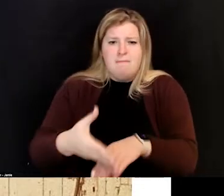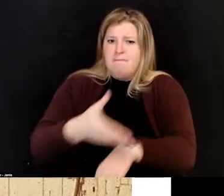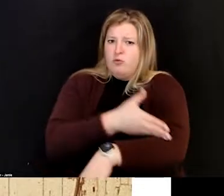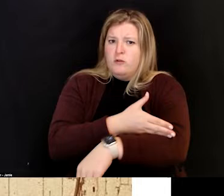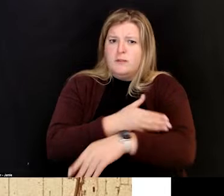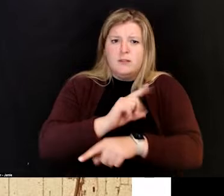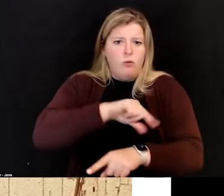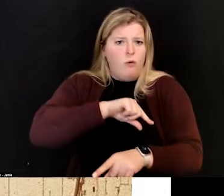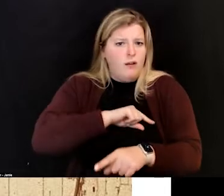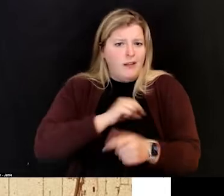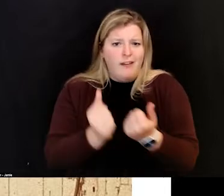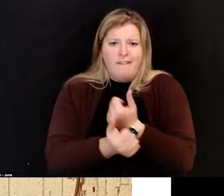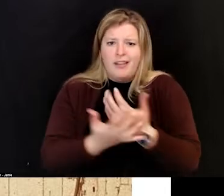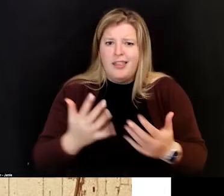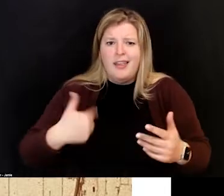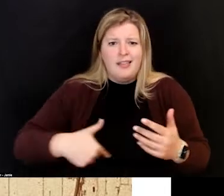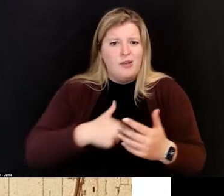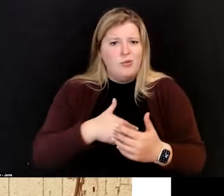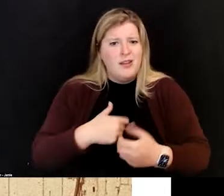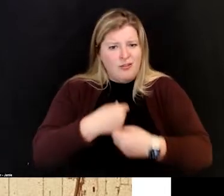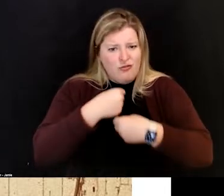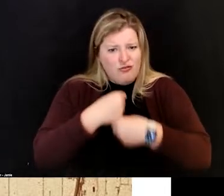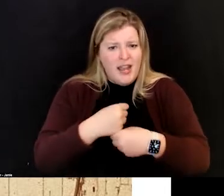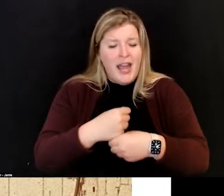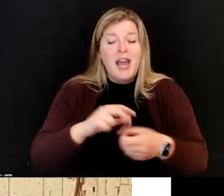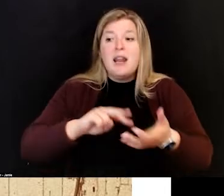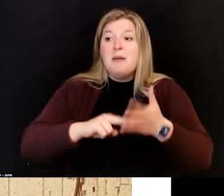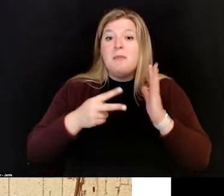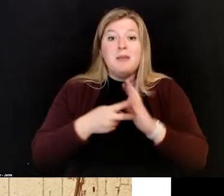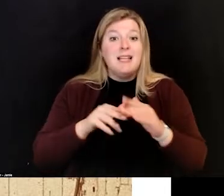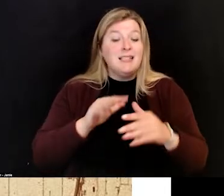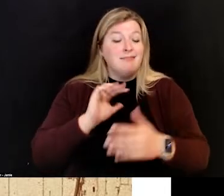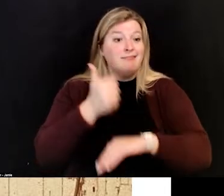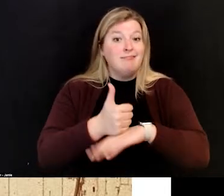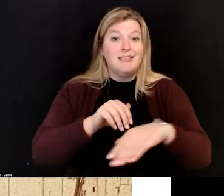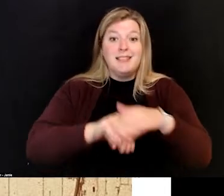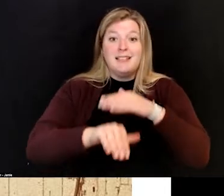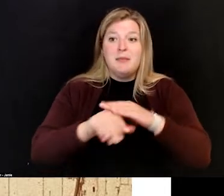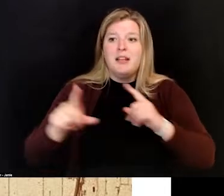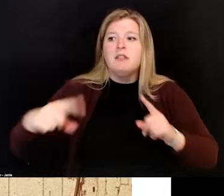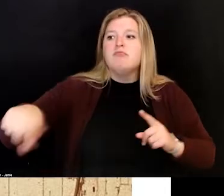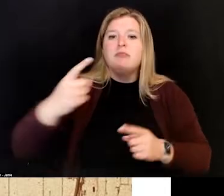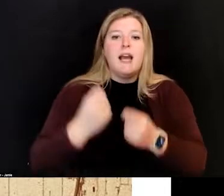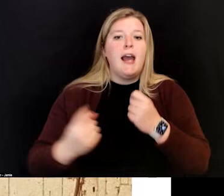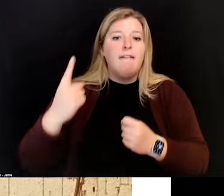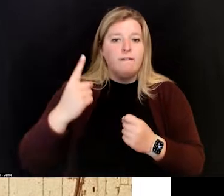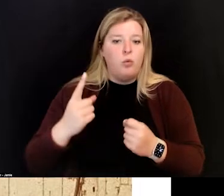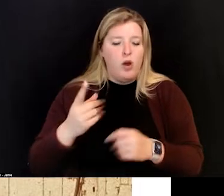and it improves the overall user experience for everyone. Now, the Library of Congress maintains